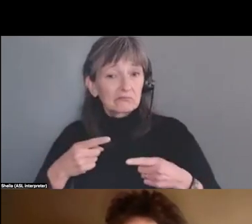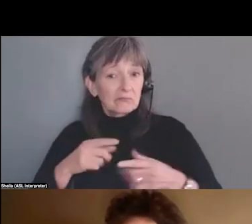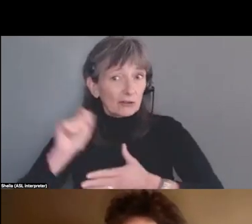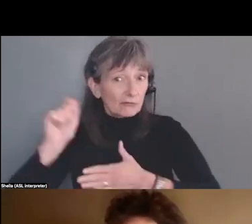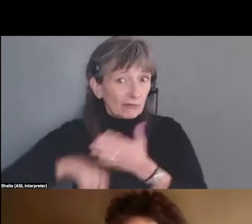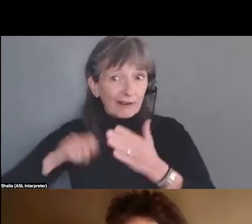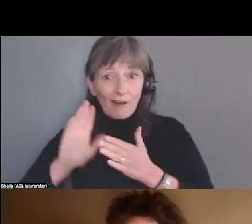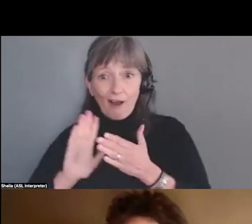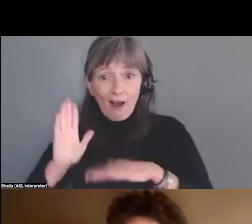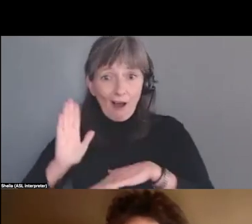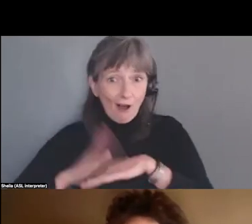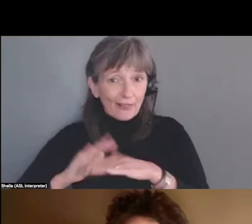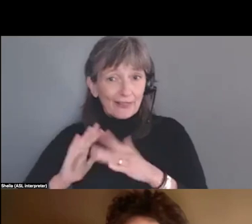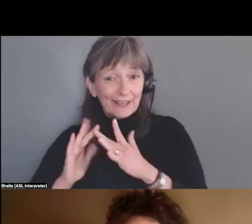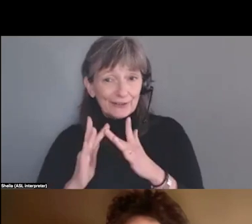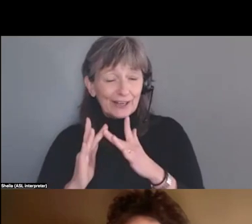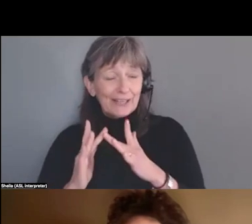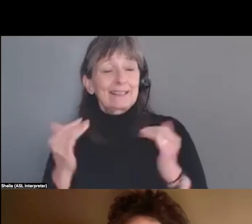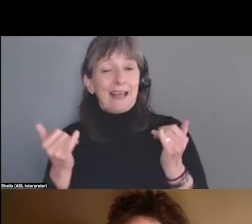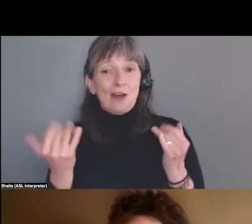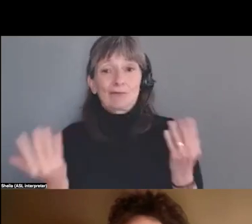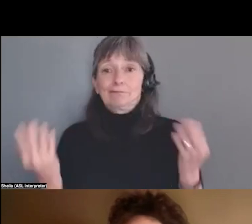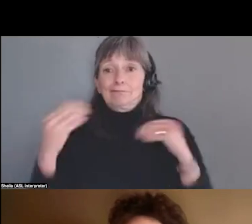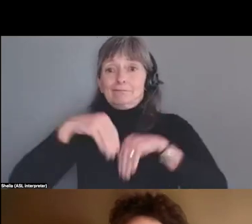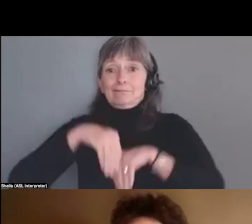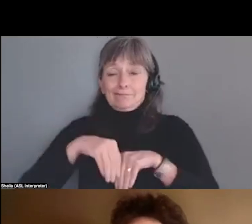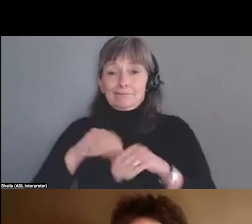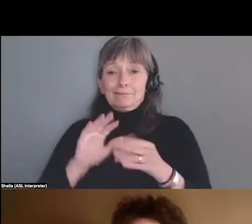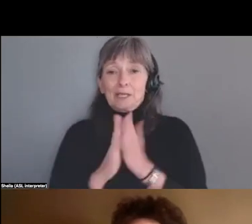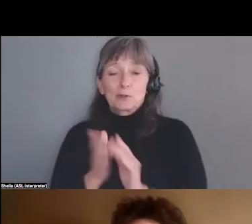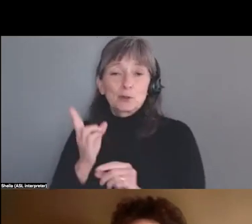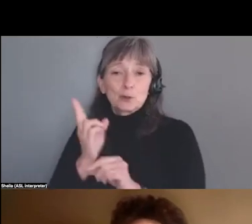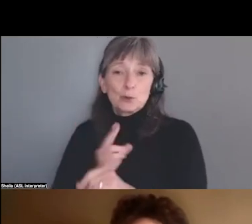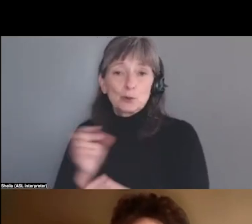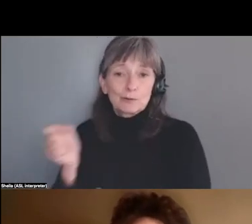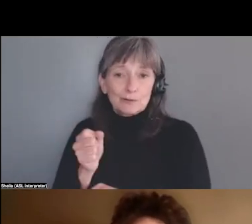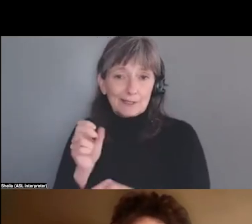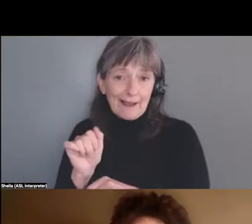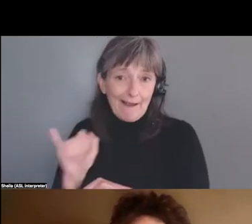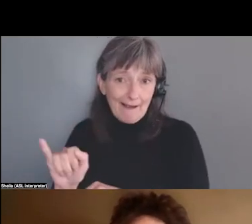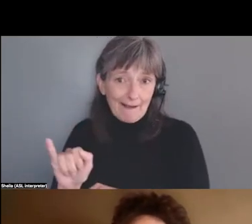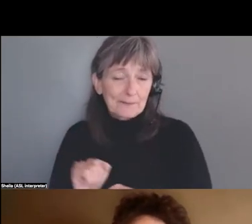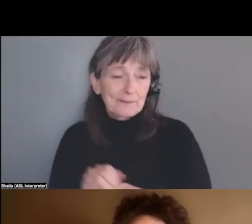seeing what we can integrate in terms of AI. So, when we come together for those 5 days,